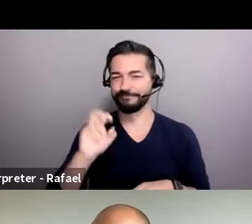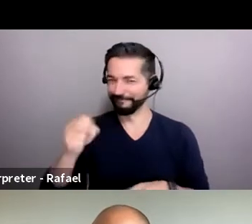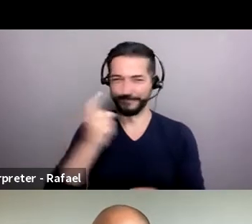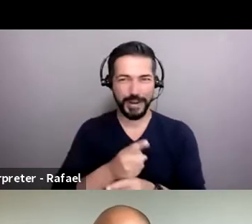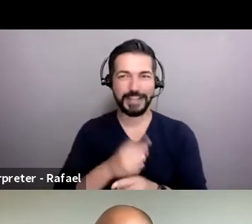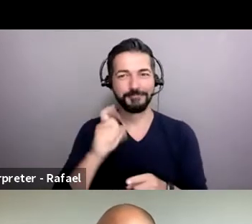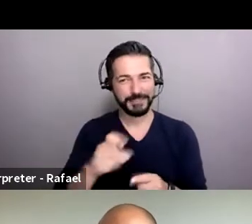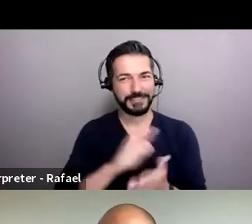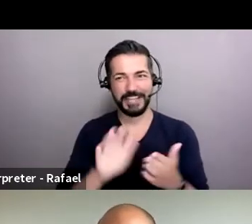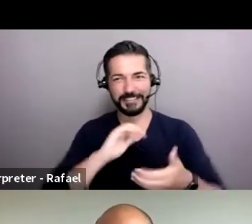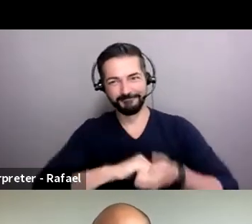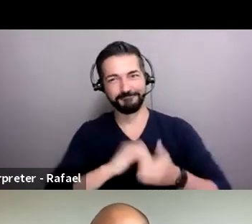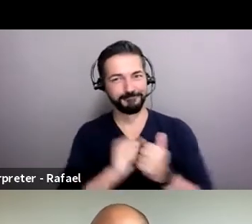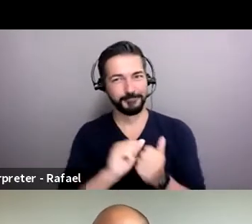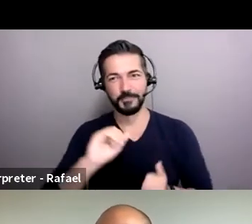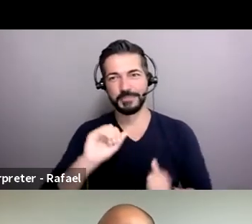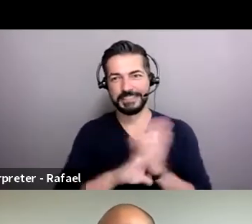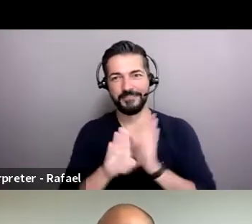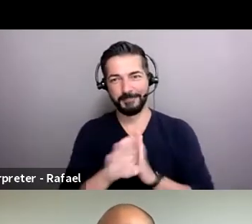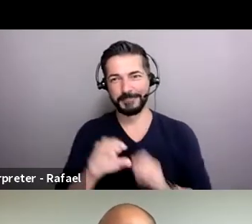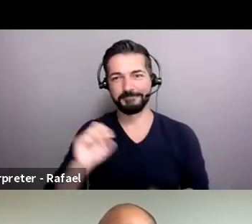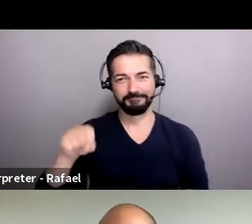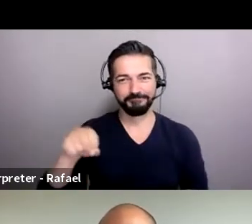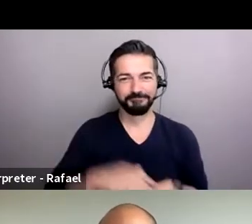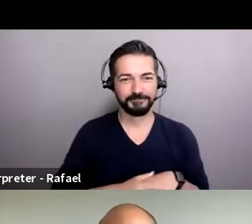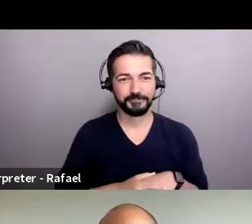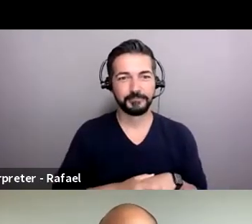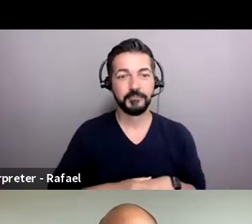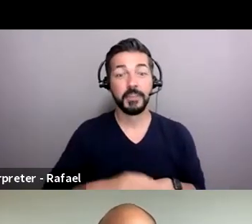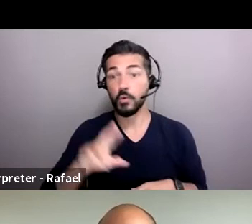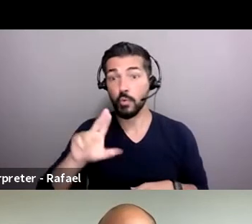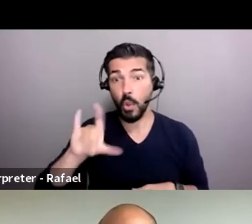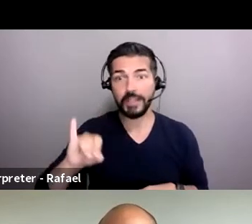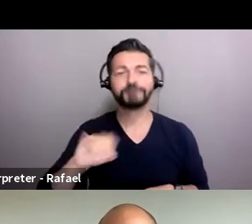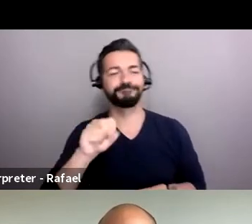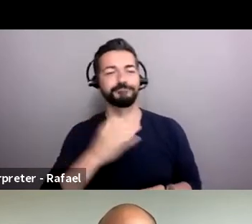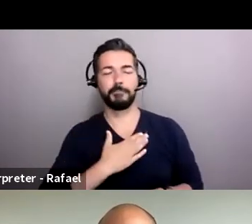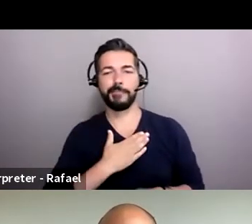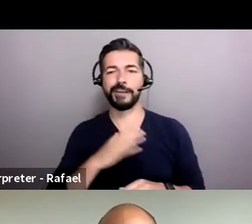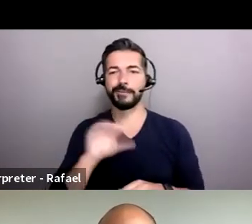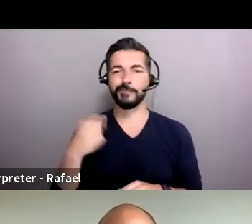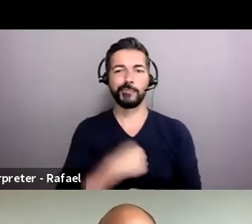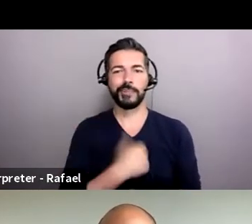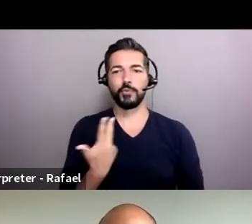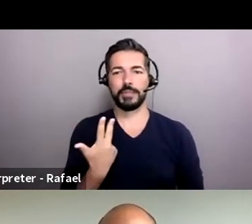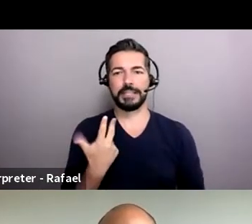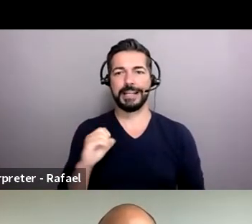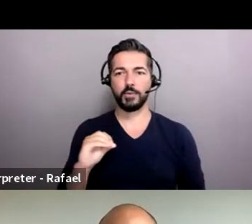In our case, we have three SEOs like me and they are spread out according to segment